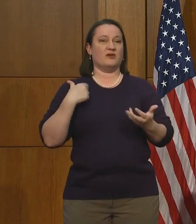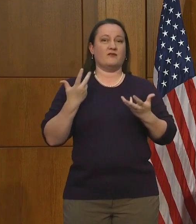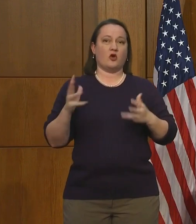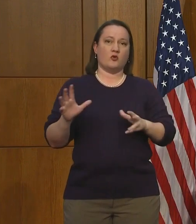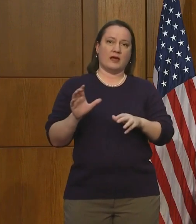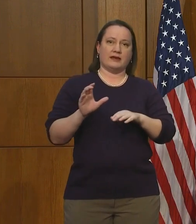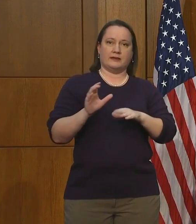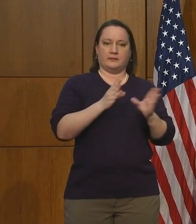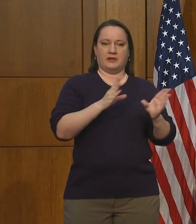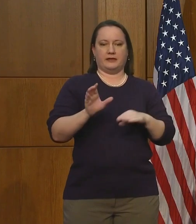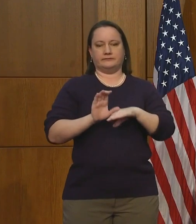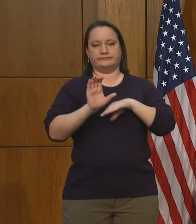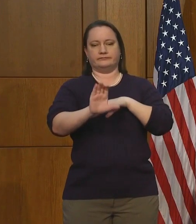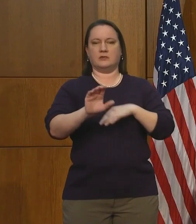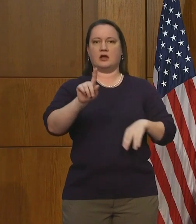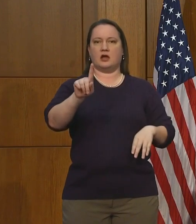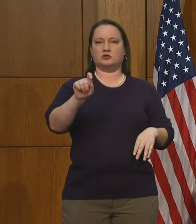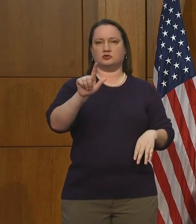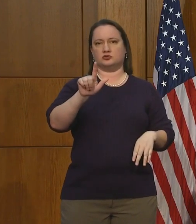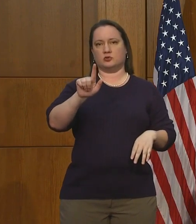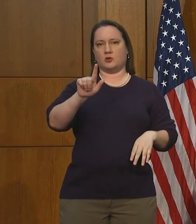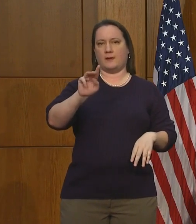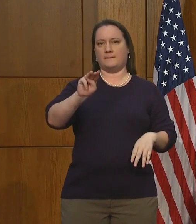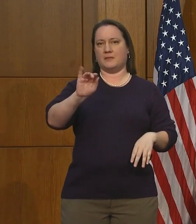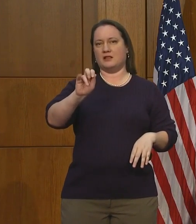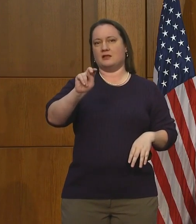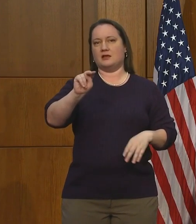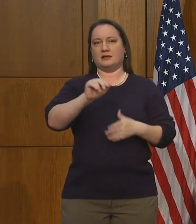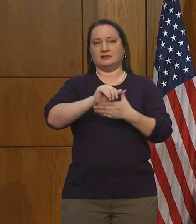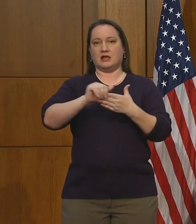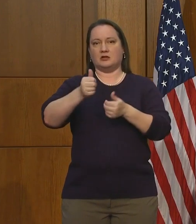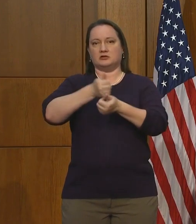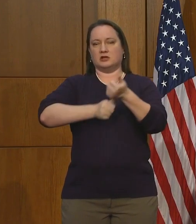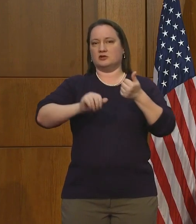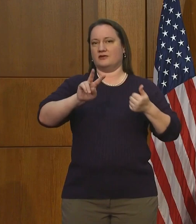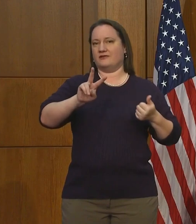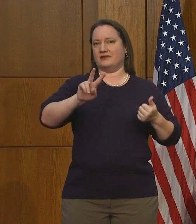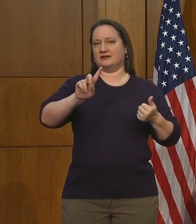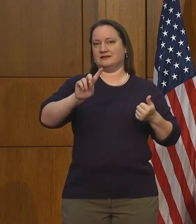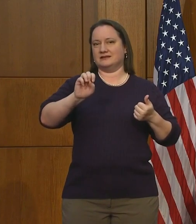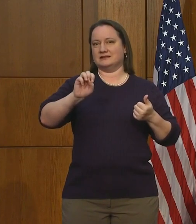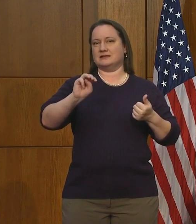APPROPRIATED ARE OBLIGATED ABOUT A HUNDRED AND TWENTY ONE